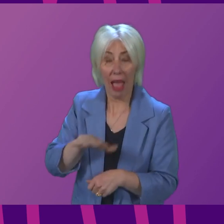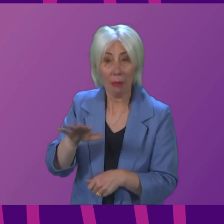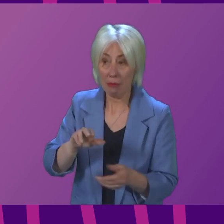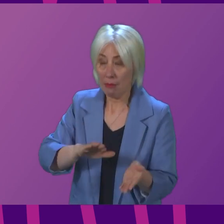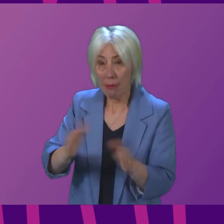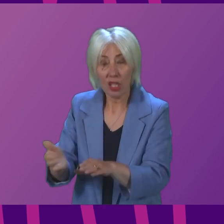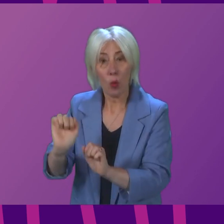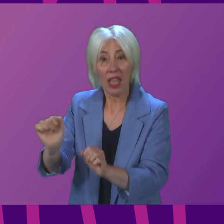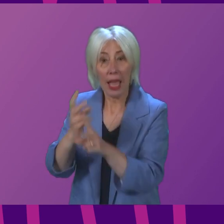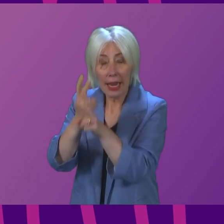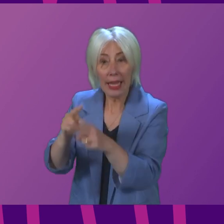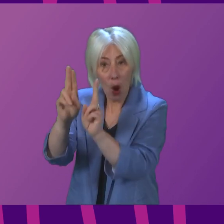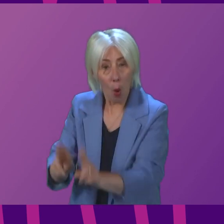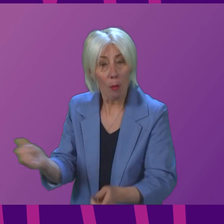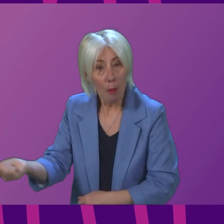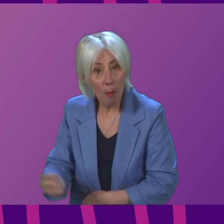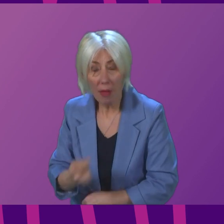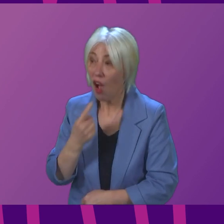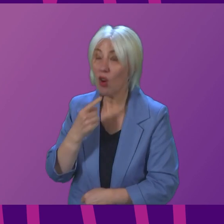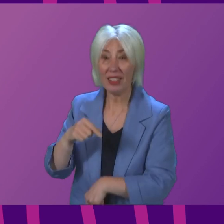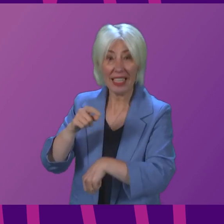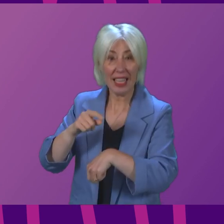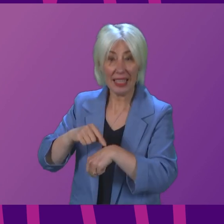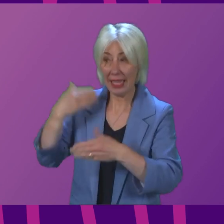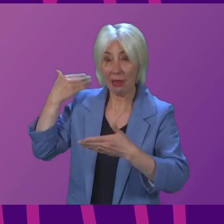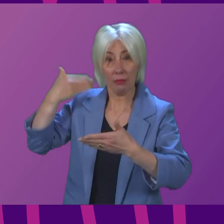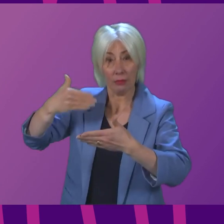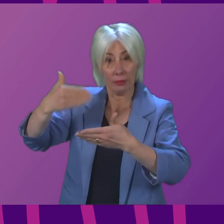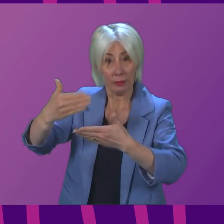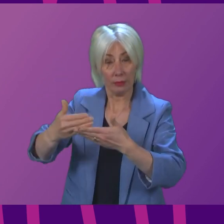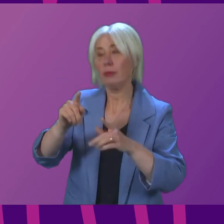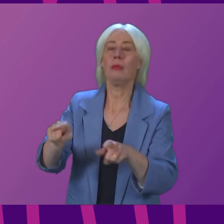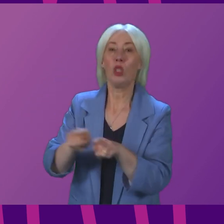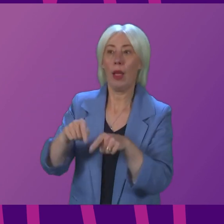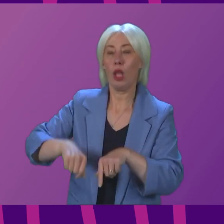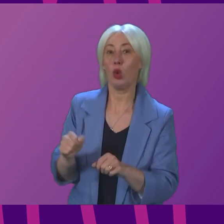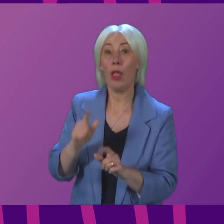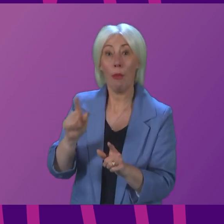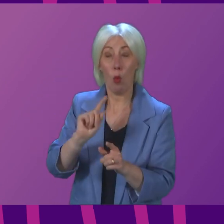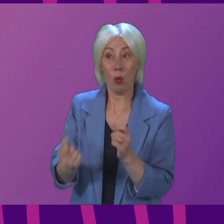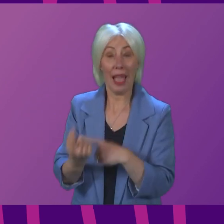I have already narrated the timeline for what happened in Scotland. Let us look at the consequences of the shameful decision.